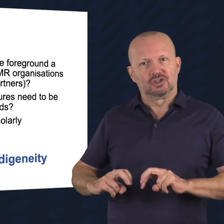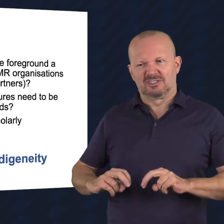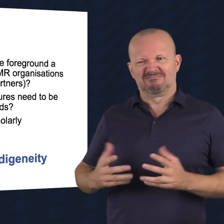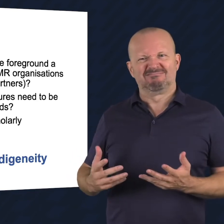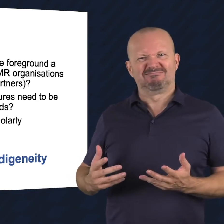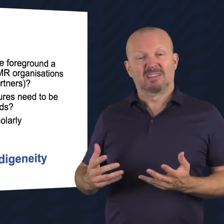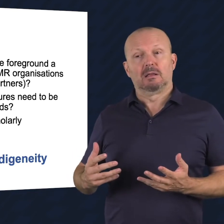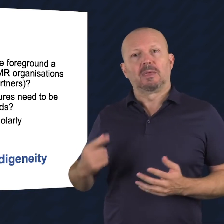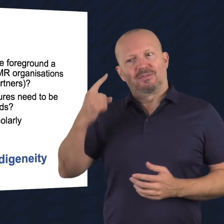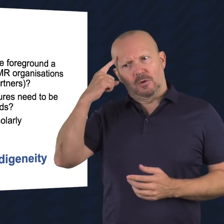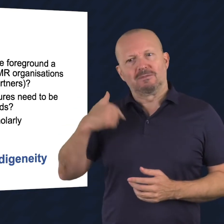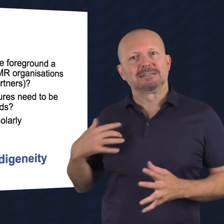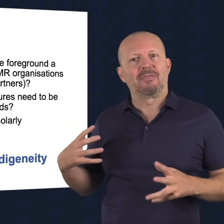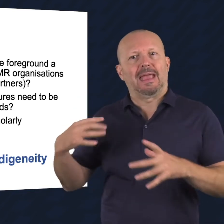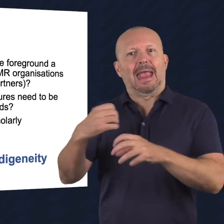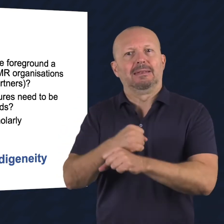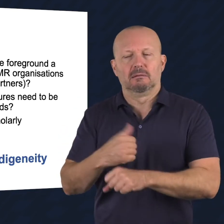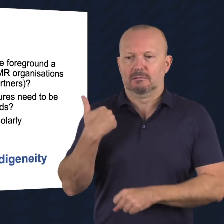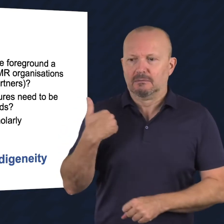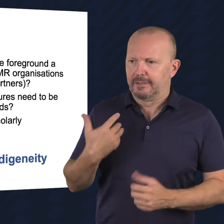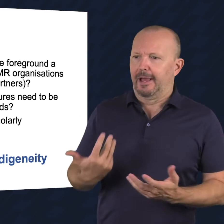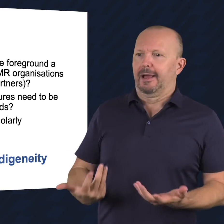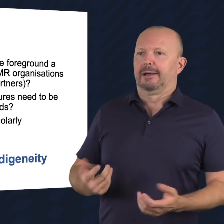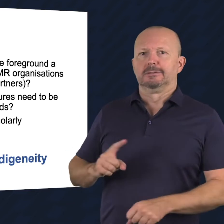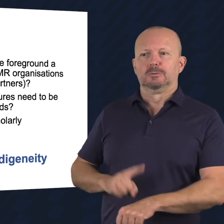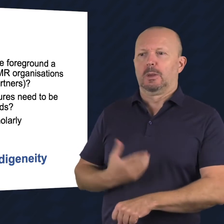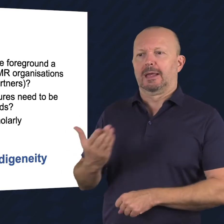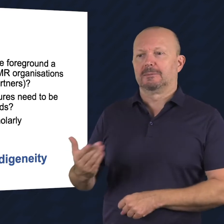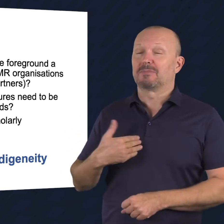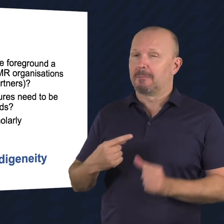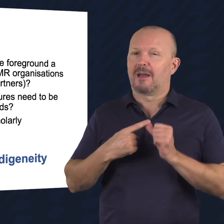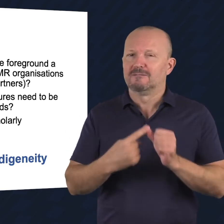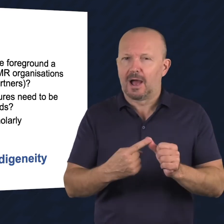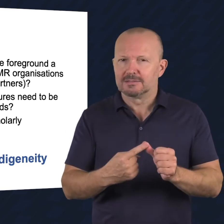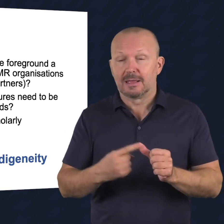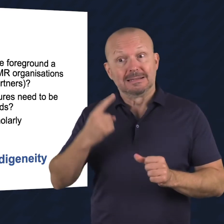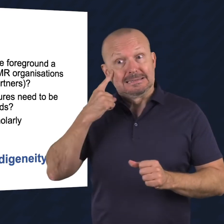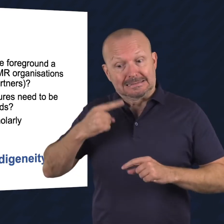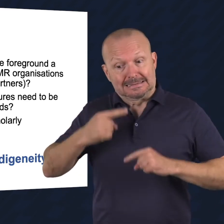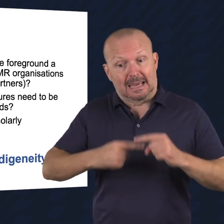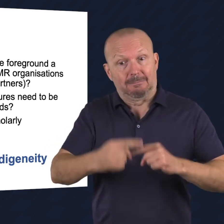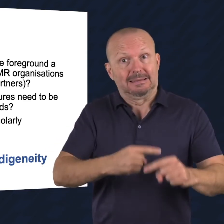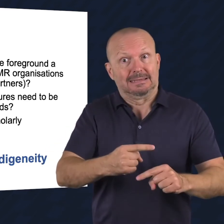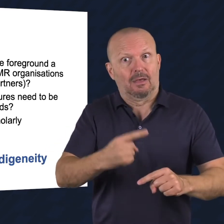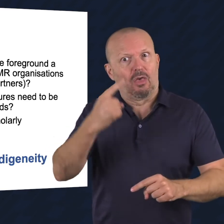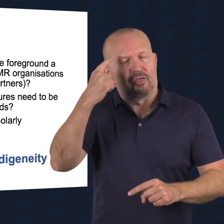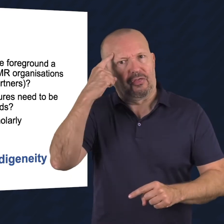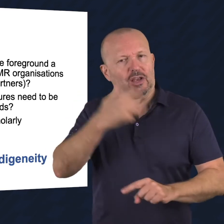mere service providers or resource provisioners. My advice is to think about sustainability from the outset